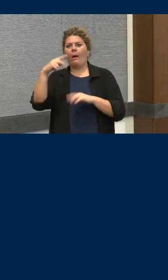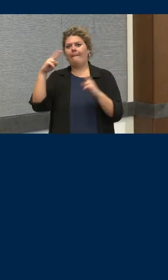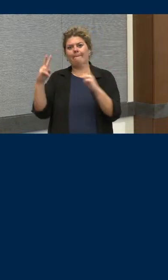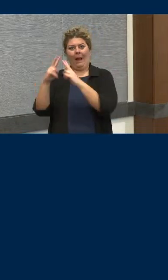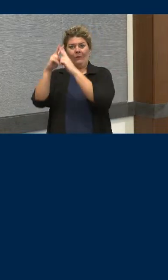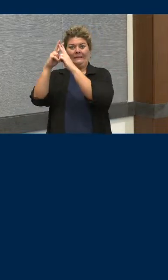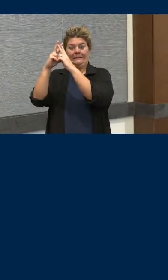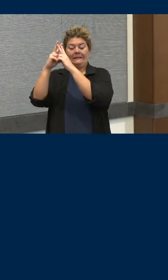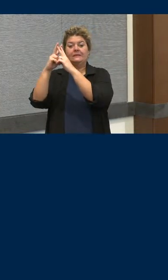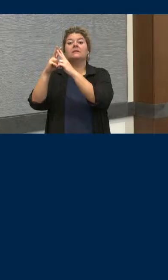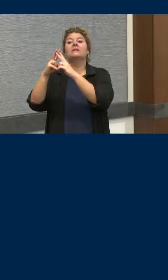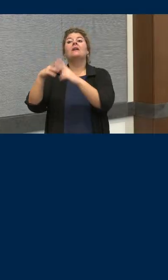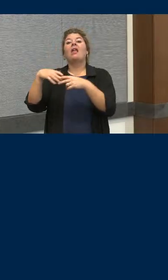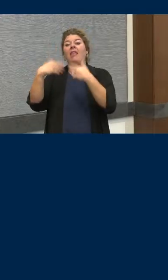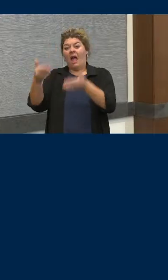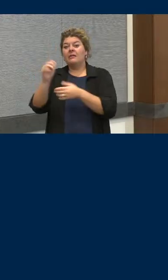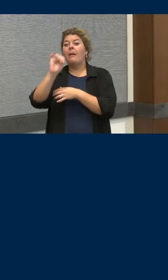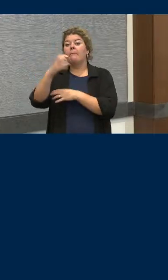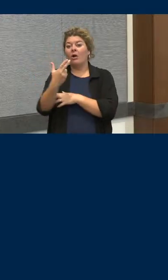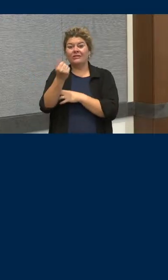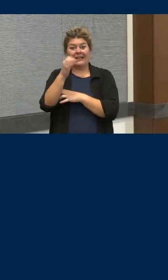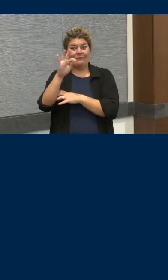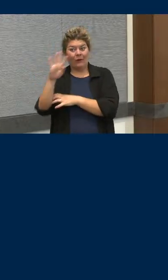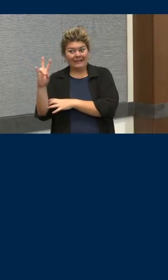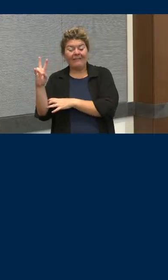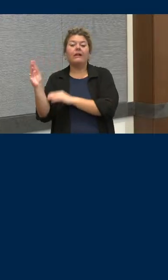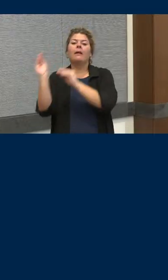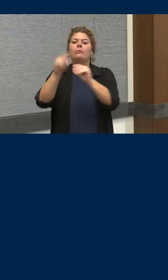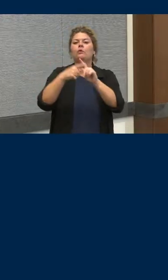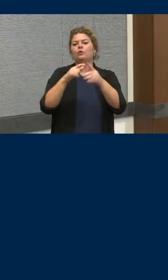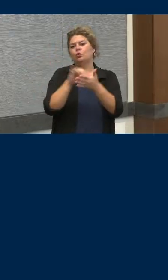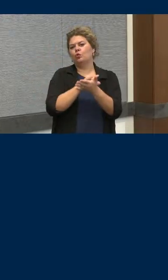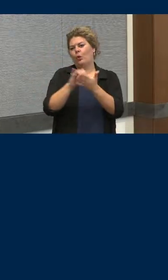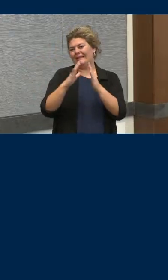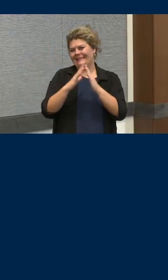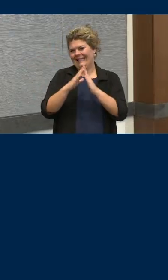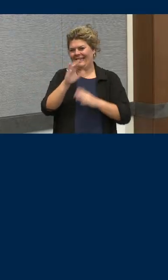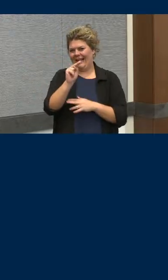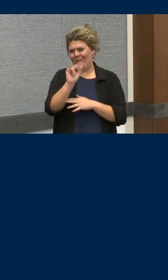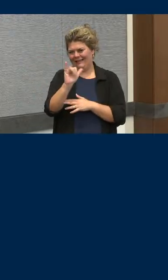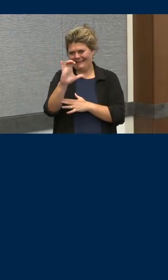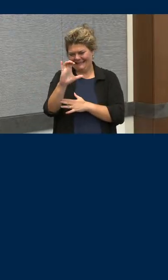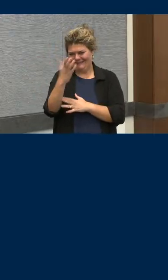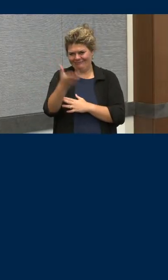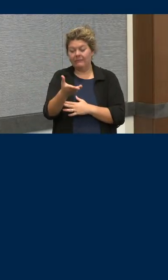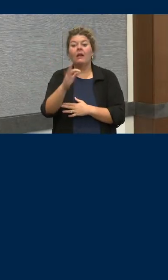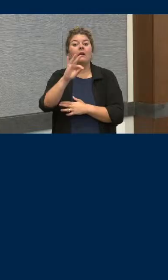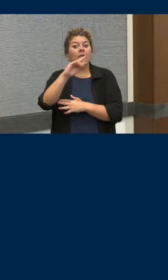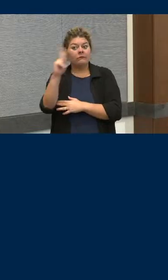York City. Frank came as a footloose,